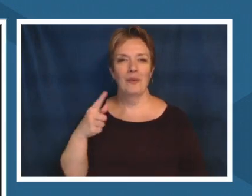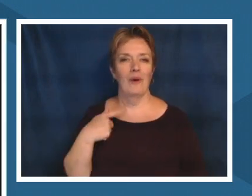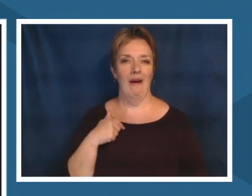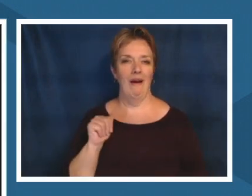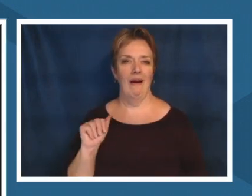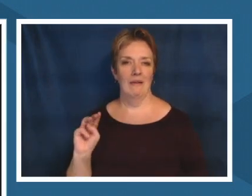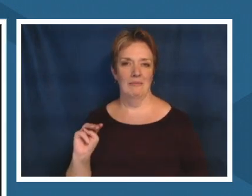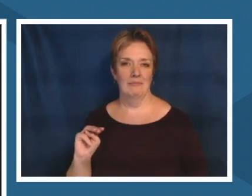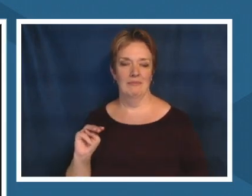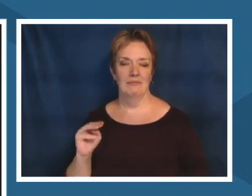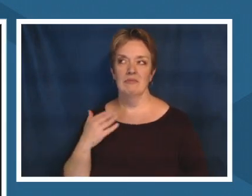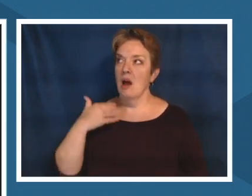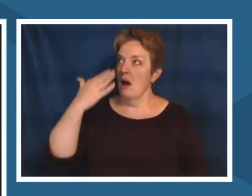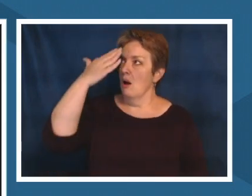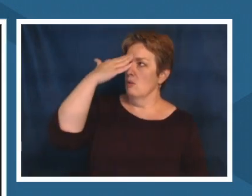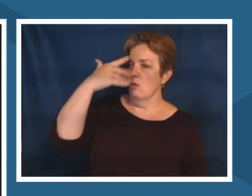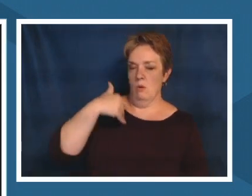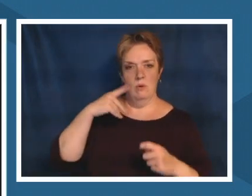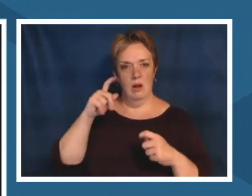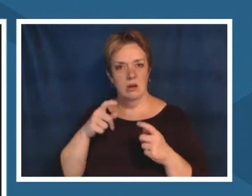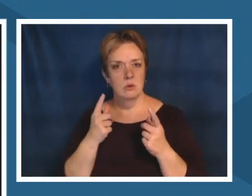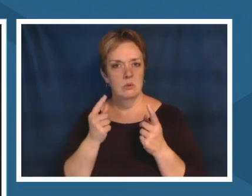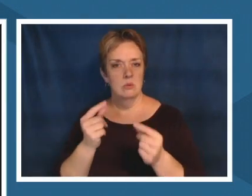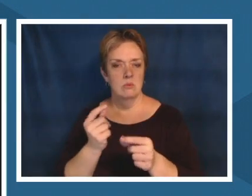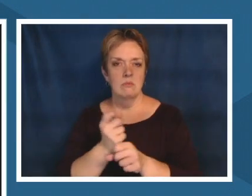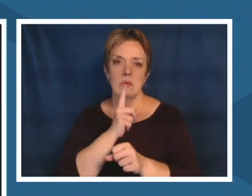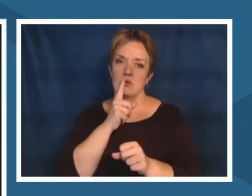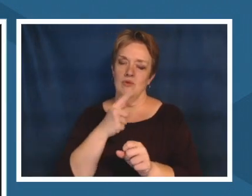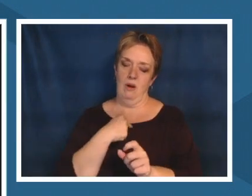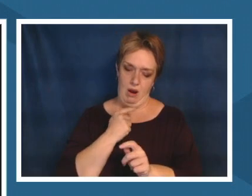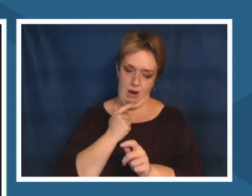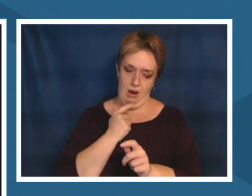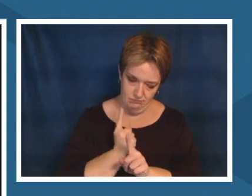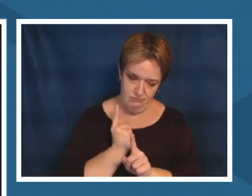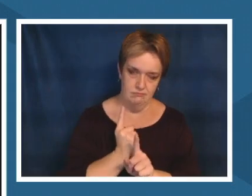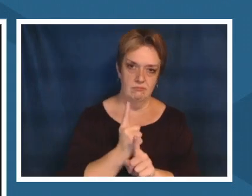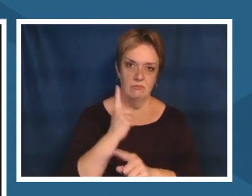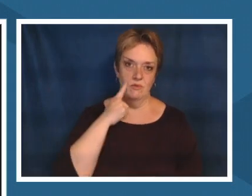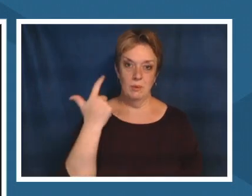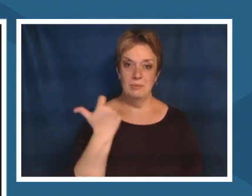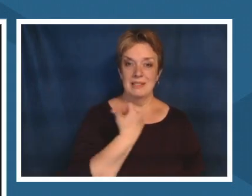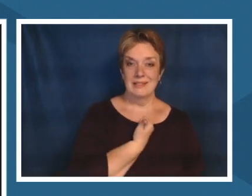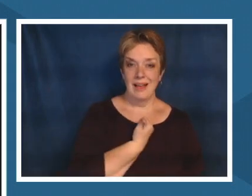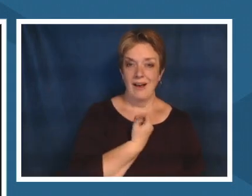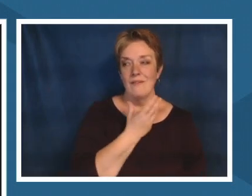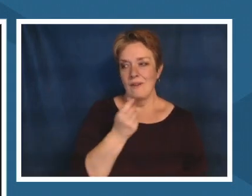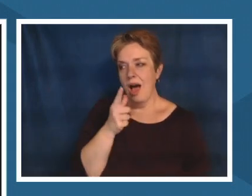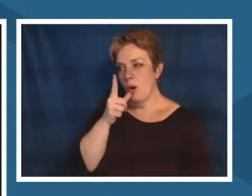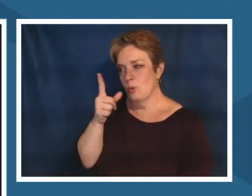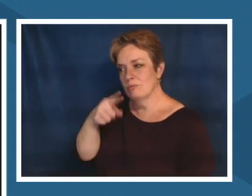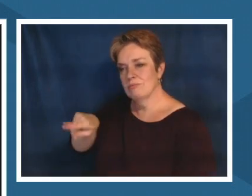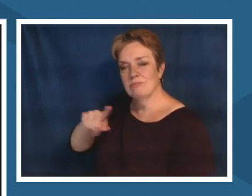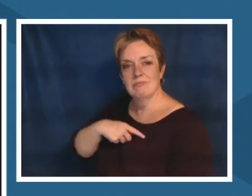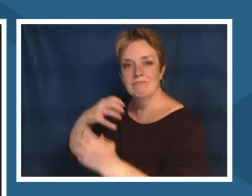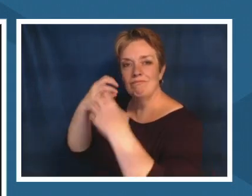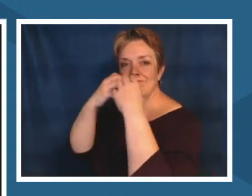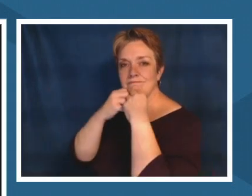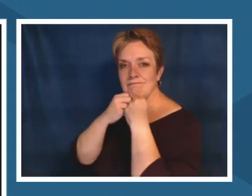that i'm doing right by myself and by the people that i love